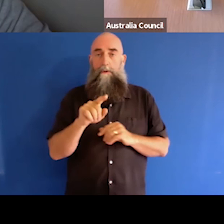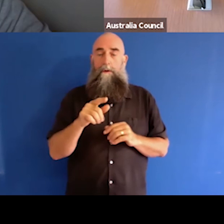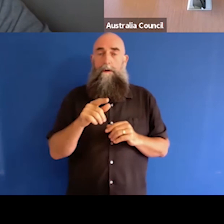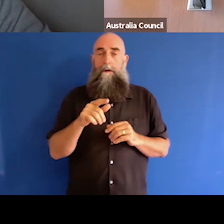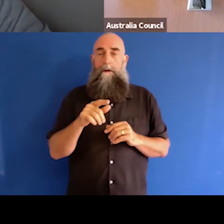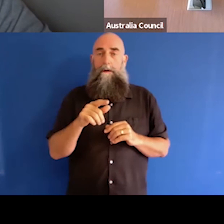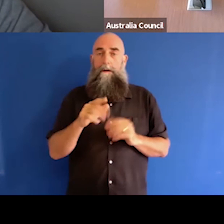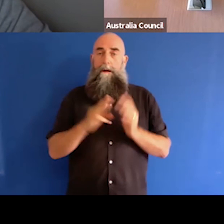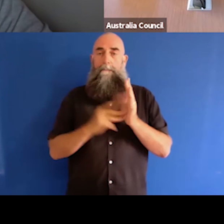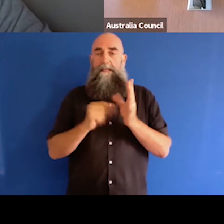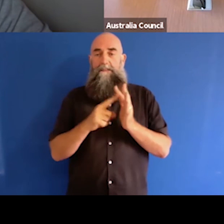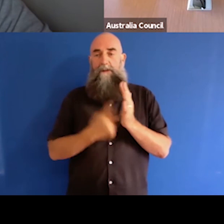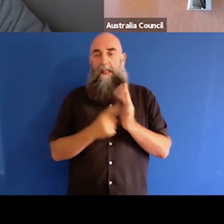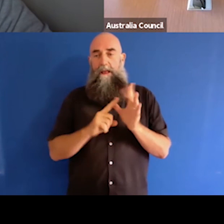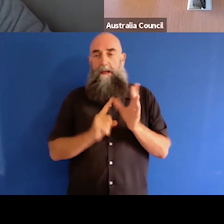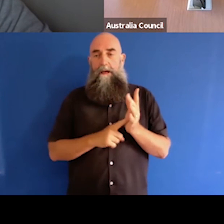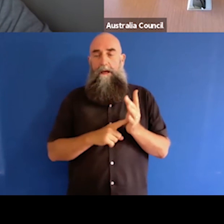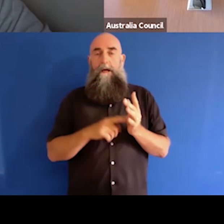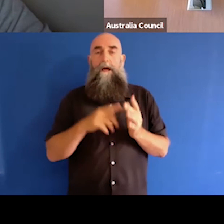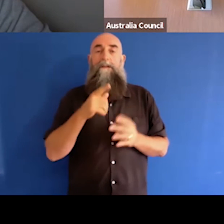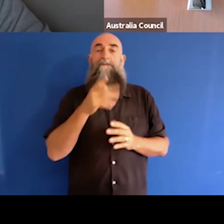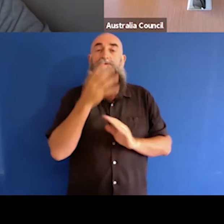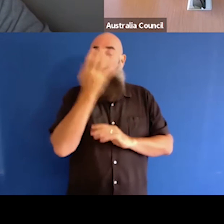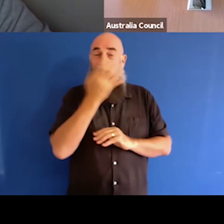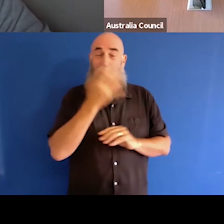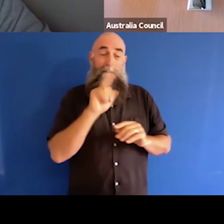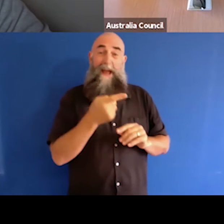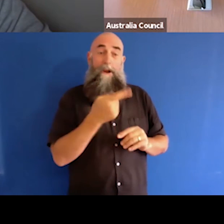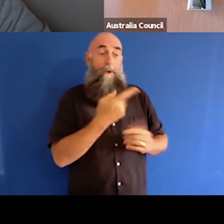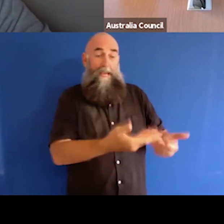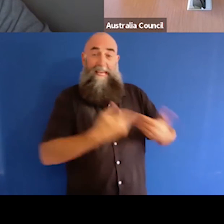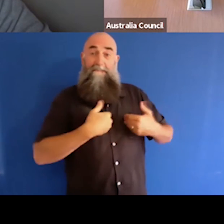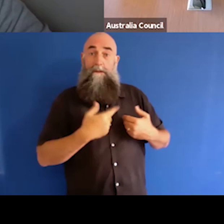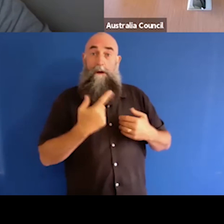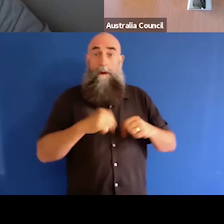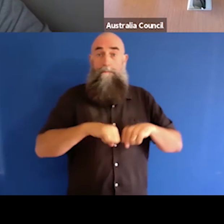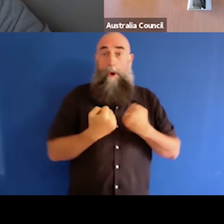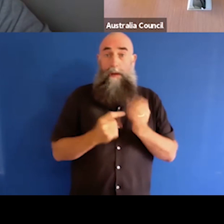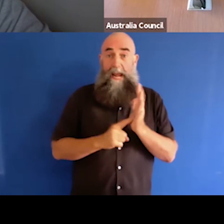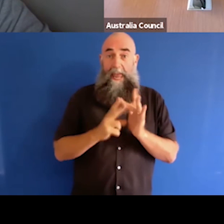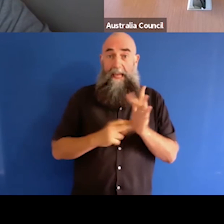them give us links that don't go anywhere. If we can't listen to your music, we can't assess it.